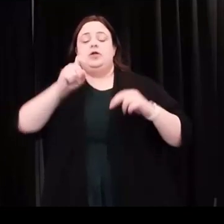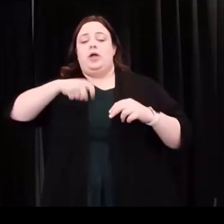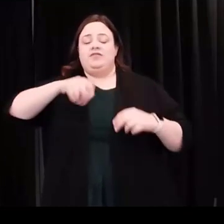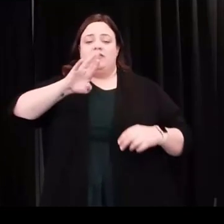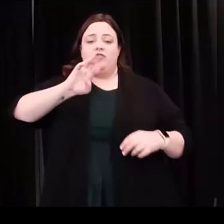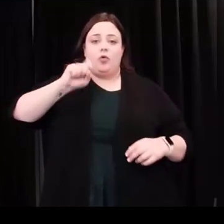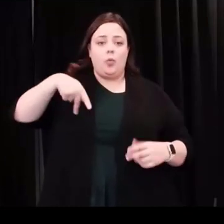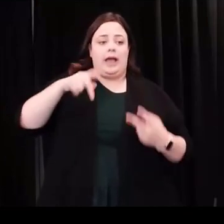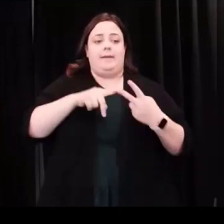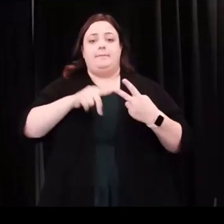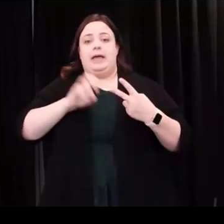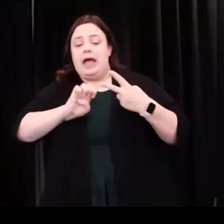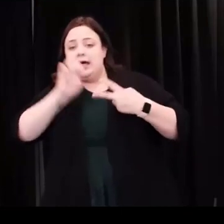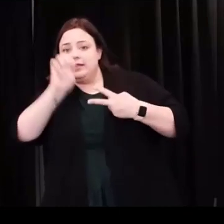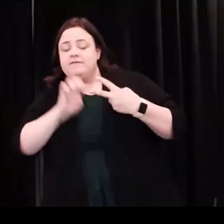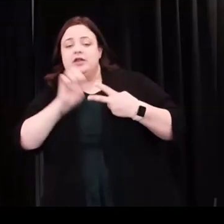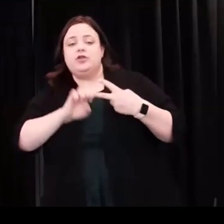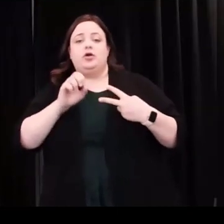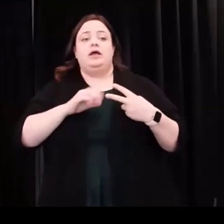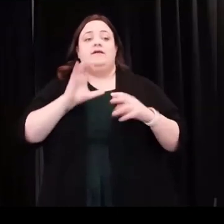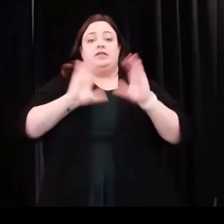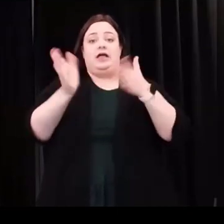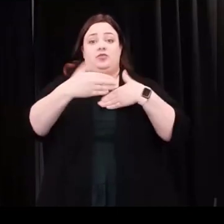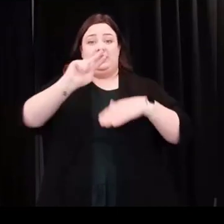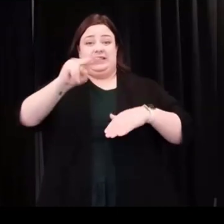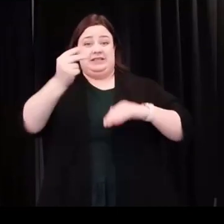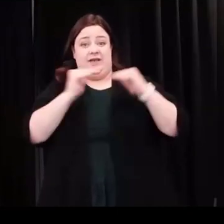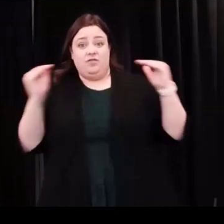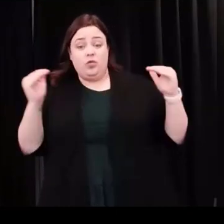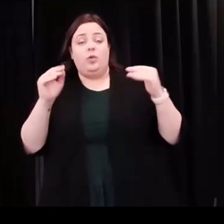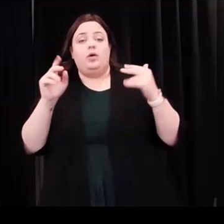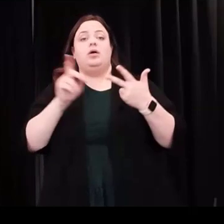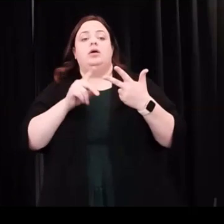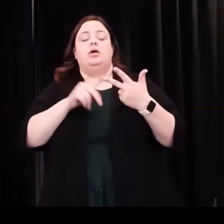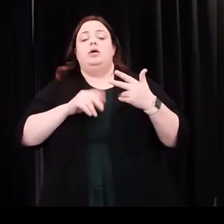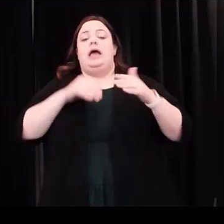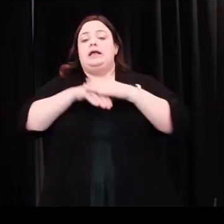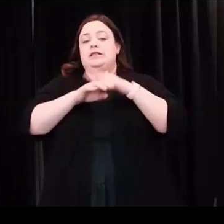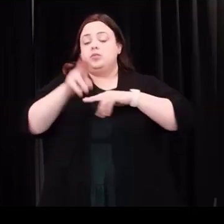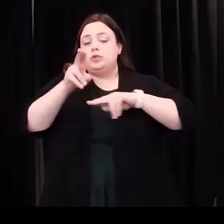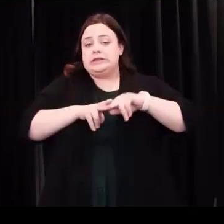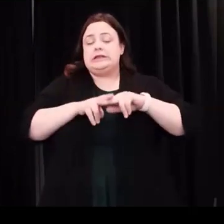an elevator for if classroom was on a second floor, and accessible seating,